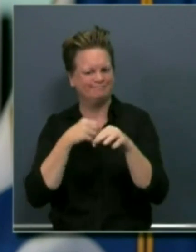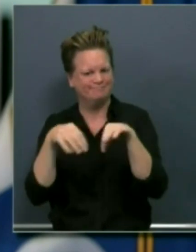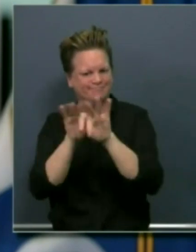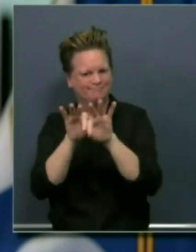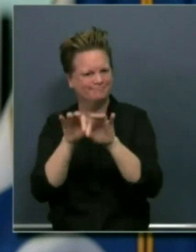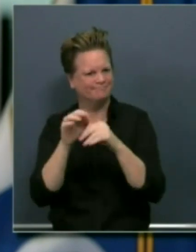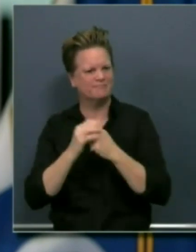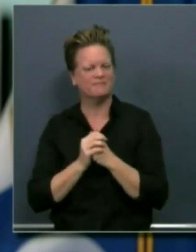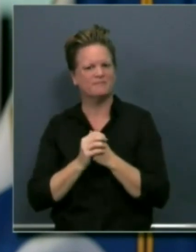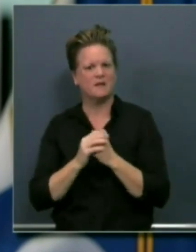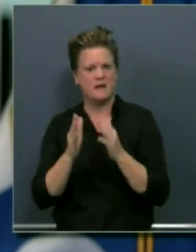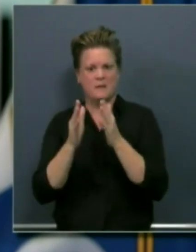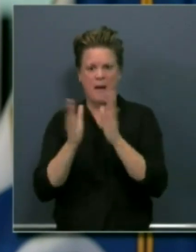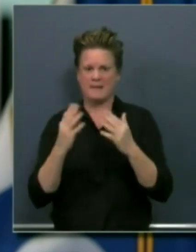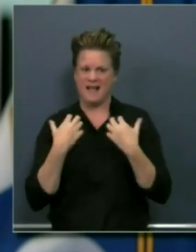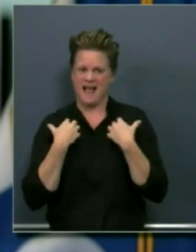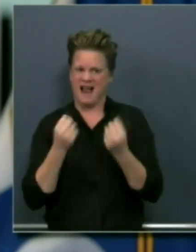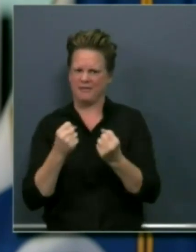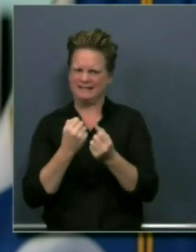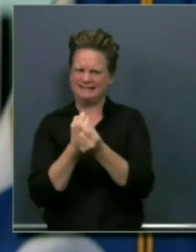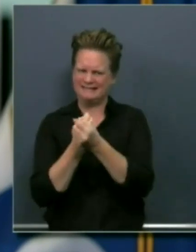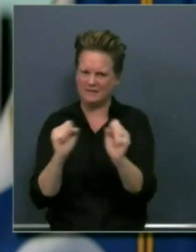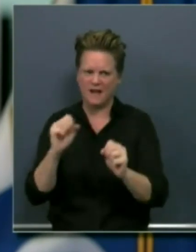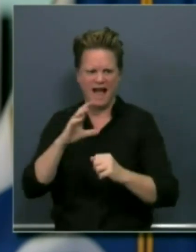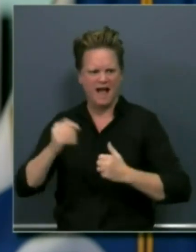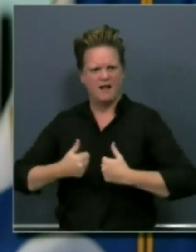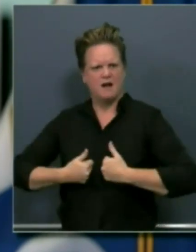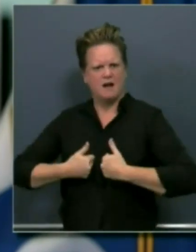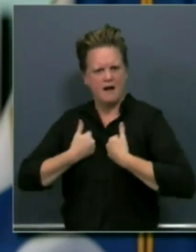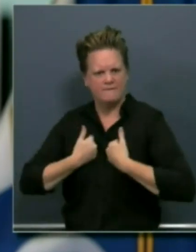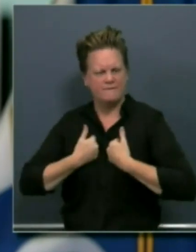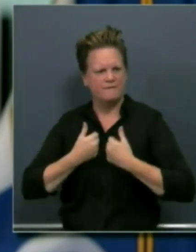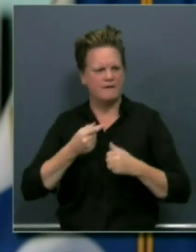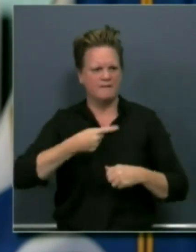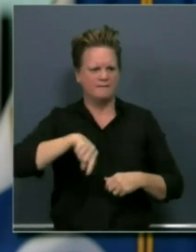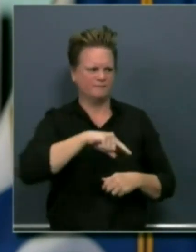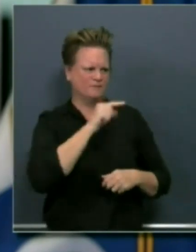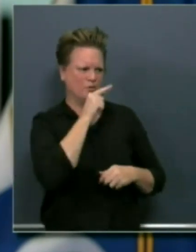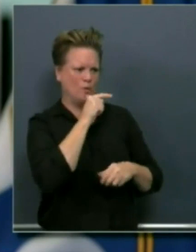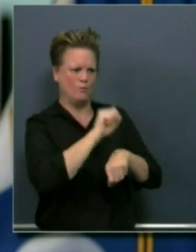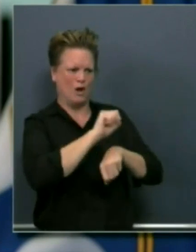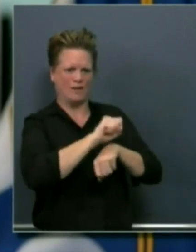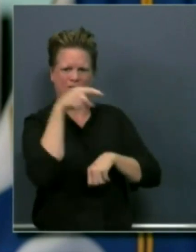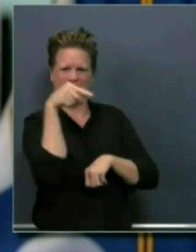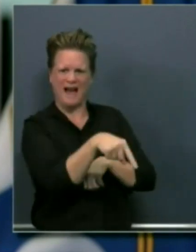DELIVER ON OUR PROMISE TO PROVIDE THAT PROTECTIVE GEAR. THAT'S SO ESSENTIAL IN FOUNDATIONAL FOR NOT ONLY OUR PUBLIC HEALTH, THE SAFETY OF